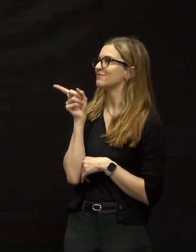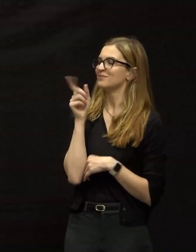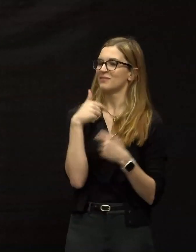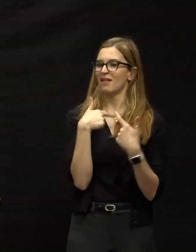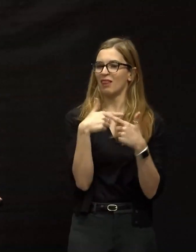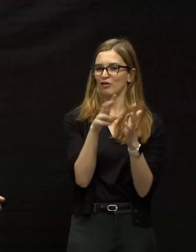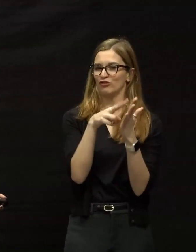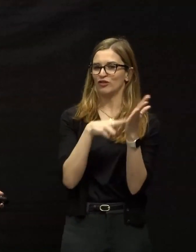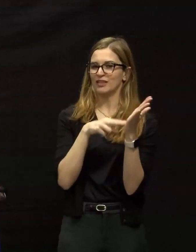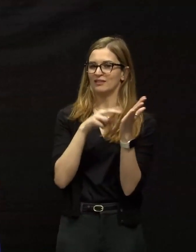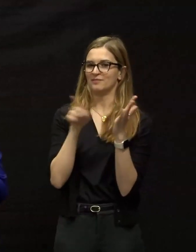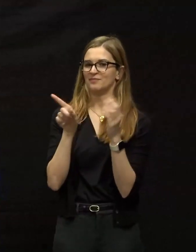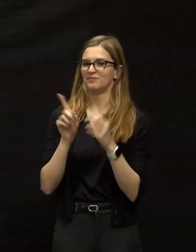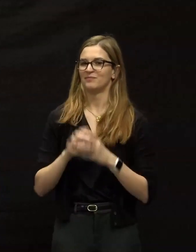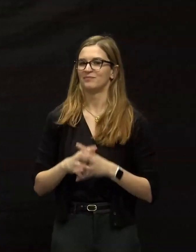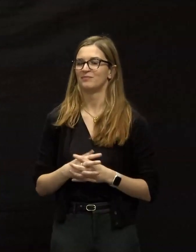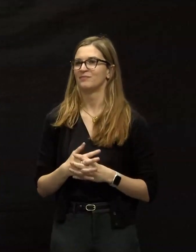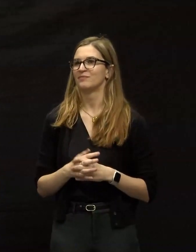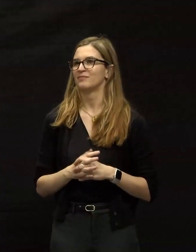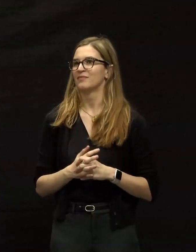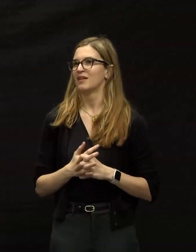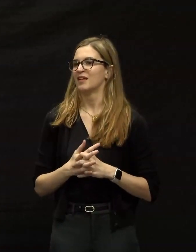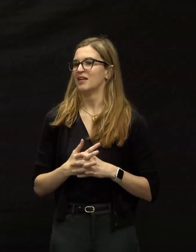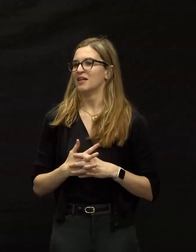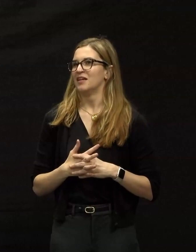Okay and then this one, I'm gonna let you read this real quick.